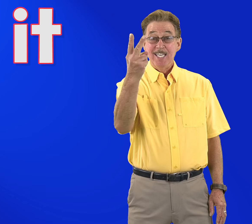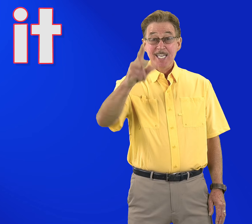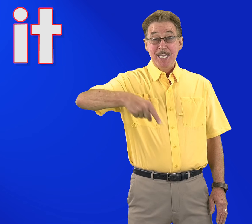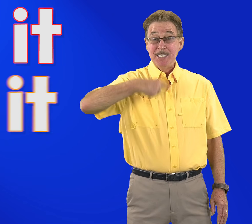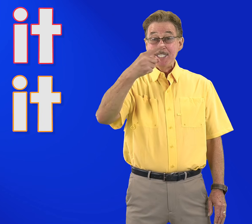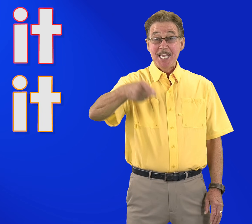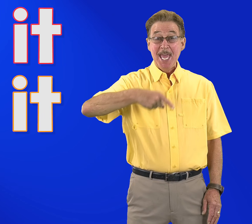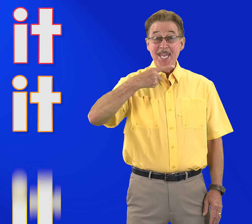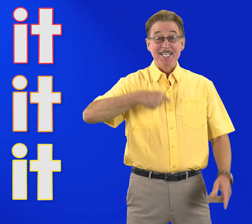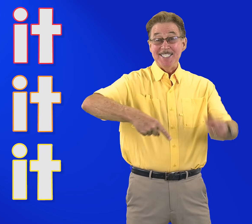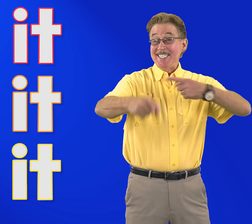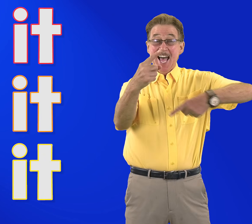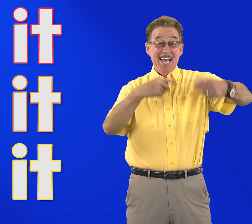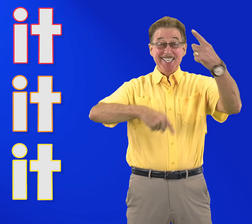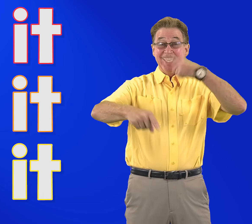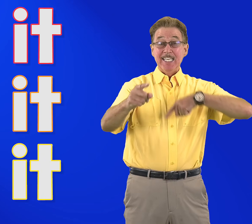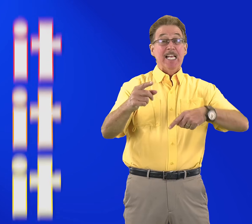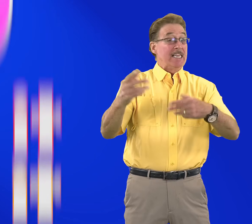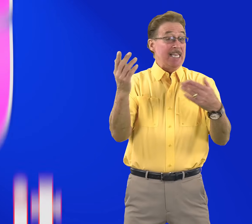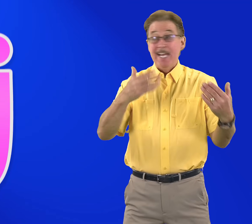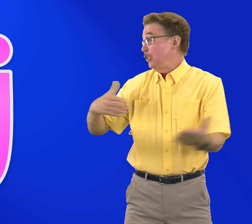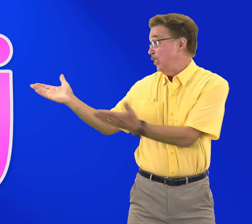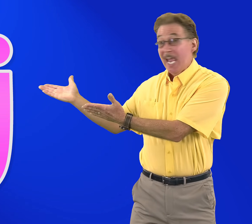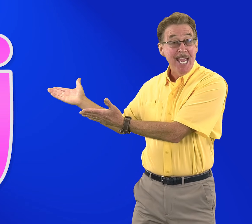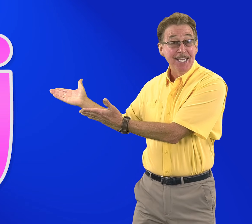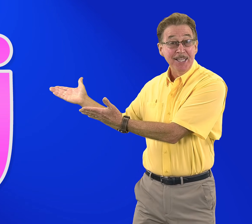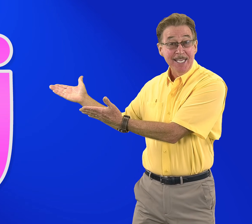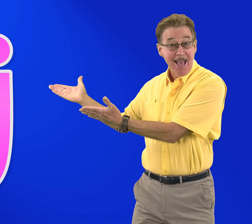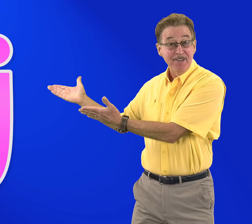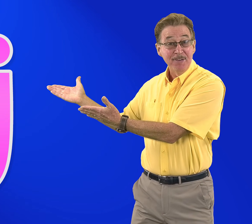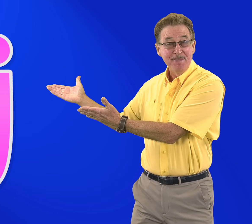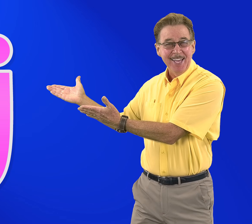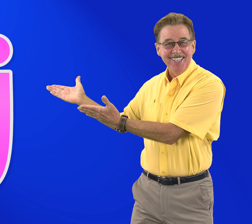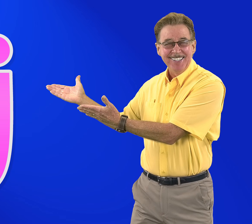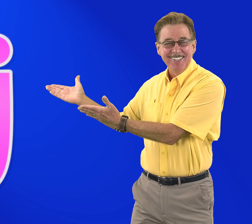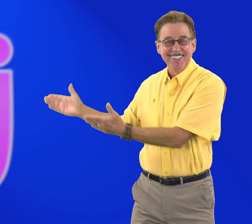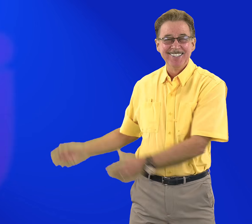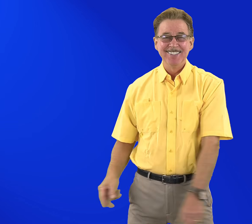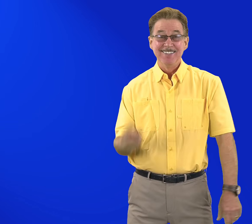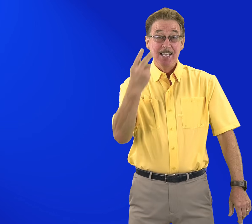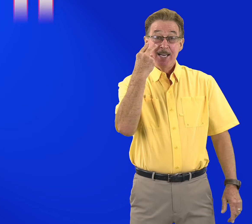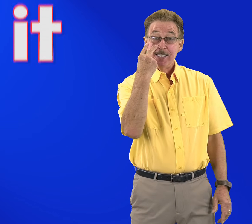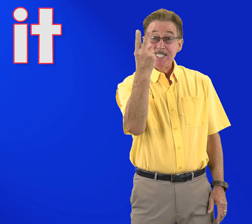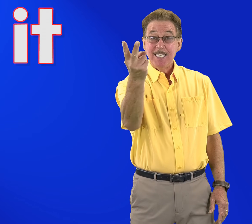See it, Say it, Sign it Letter J j in the alphabet